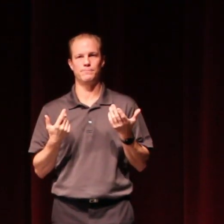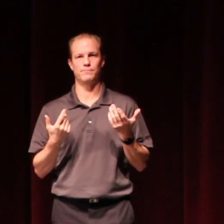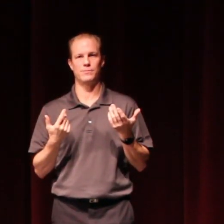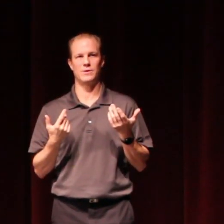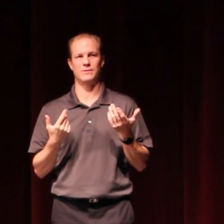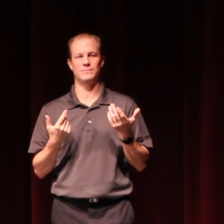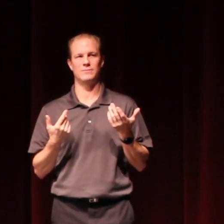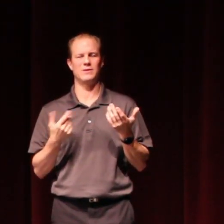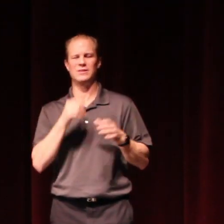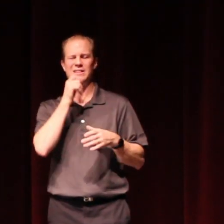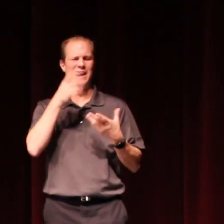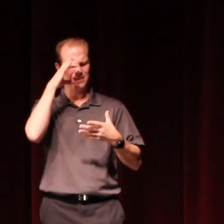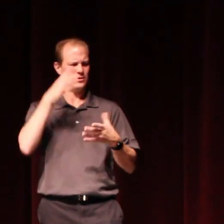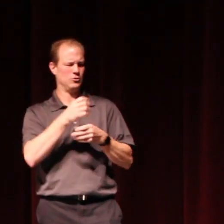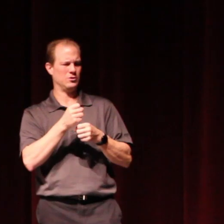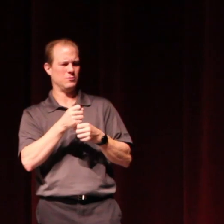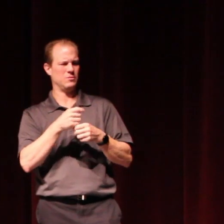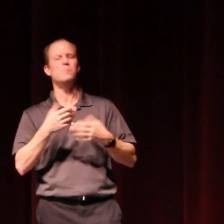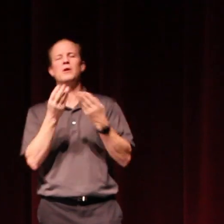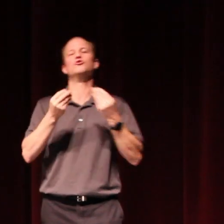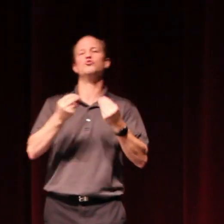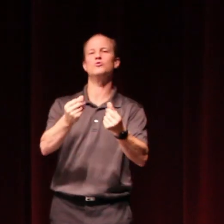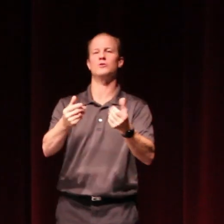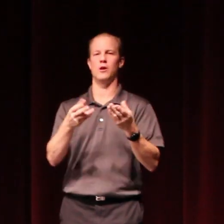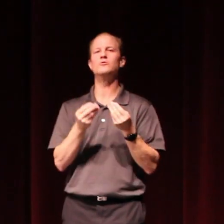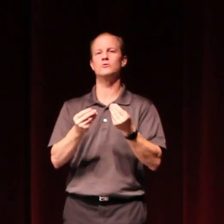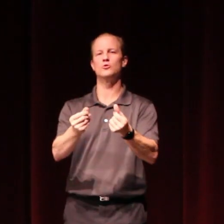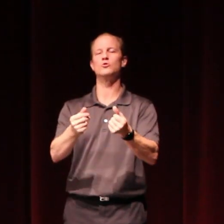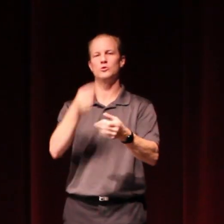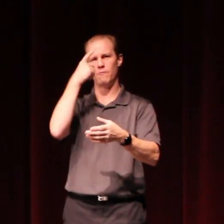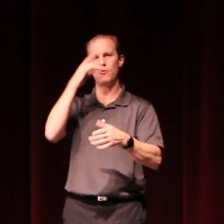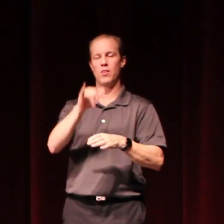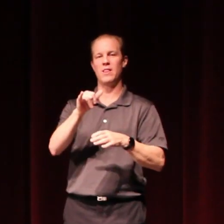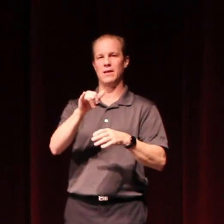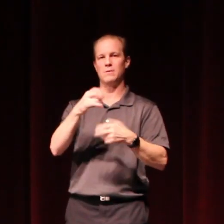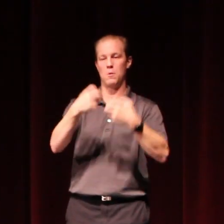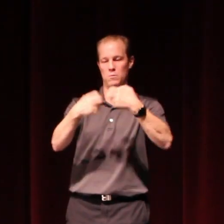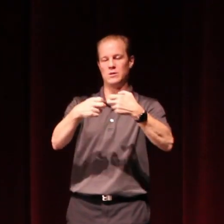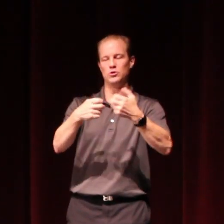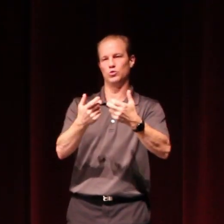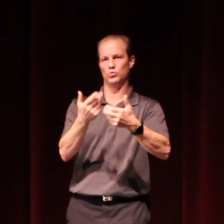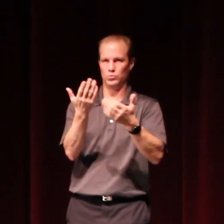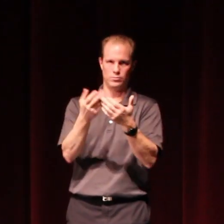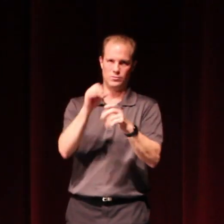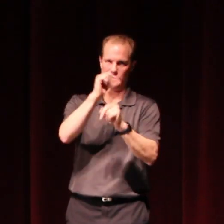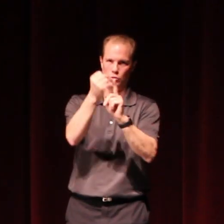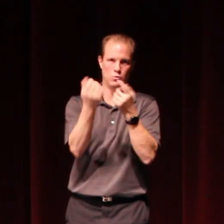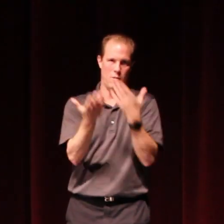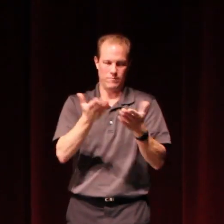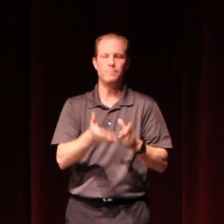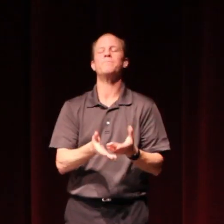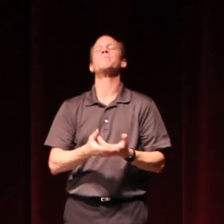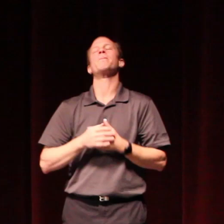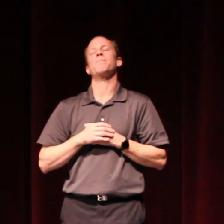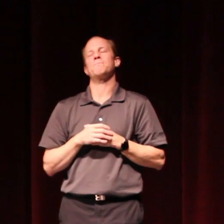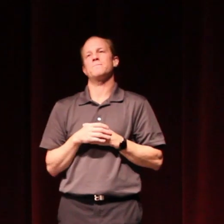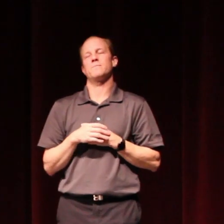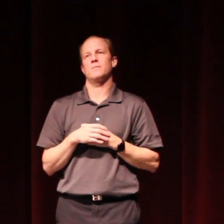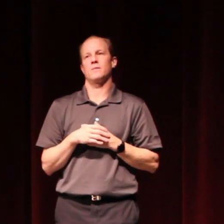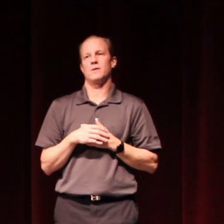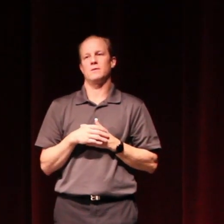conclusion I'm sorry, a remedy for this potential problem, issue, whatever it may be. This entity